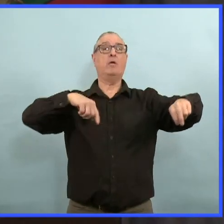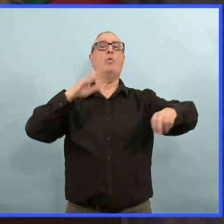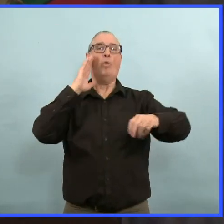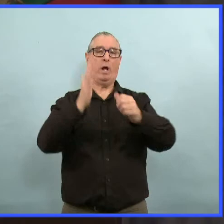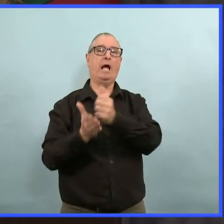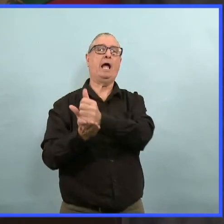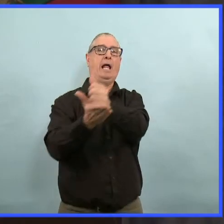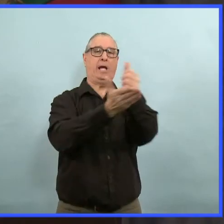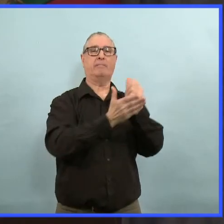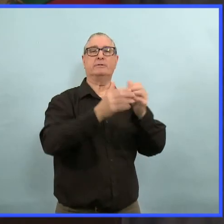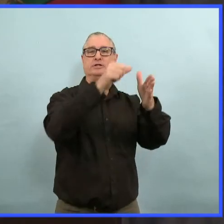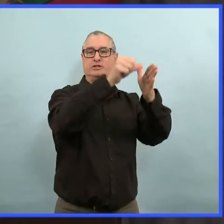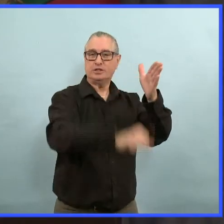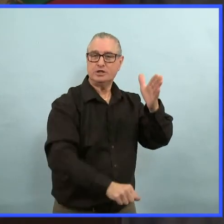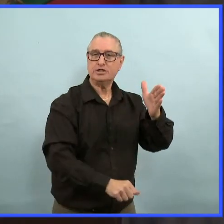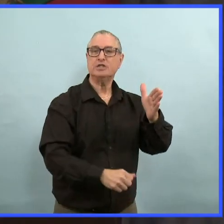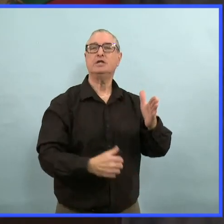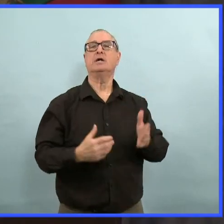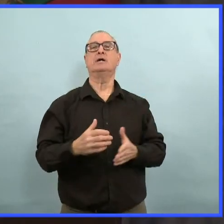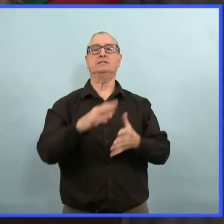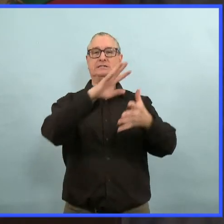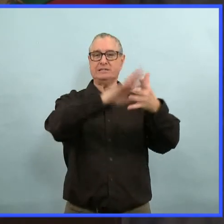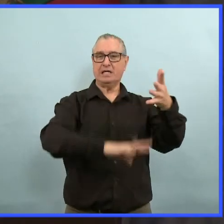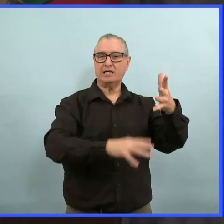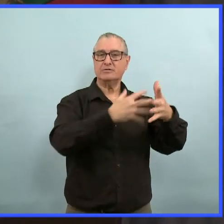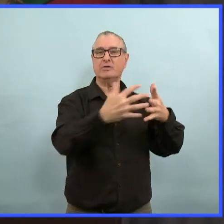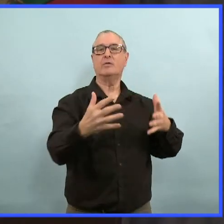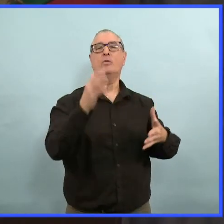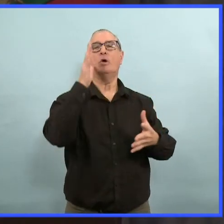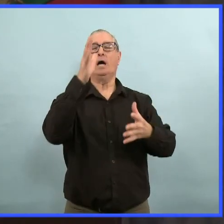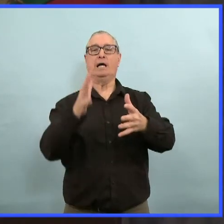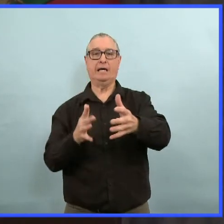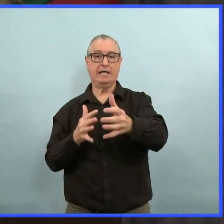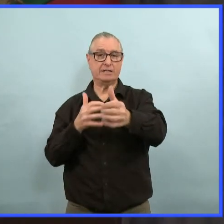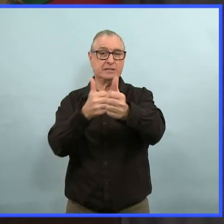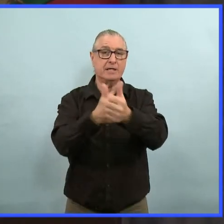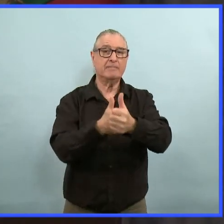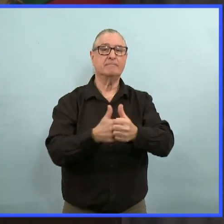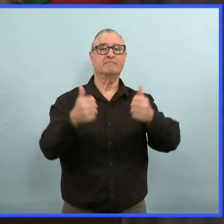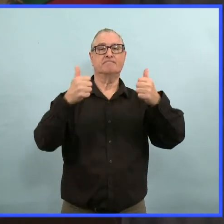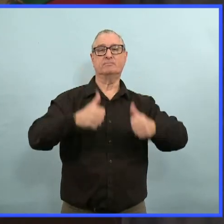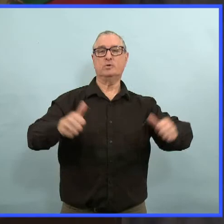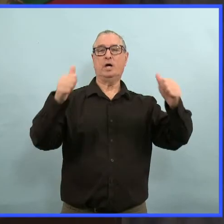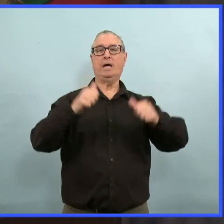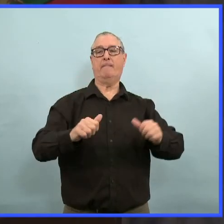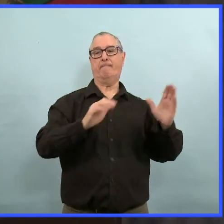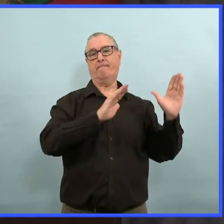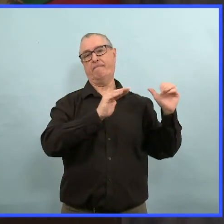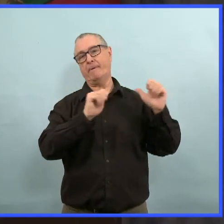and bring in some normalcy and bridging some divides that have been created throughout this